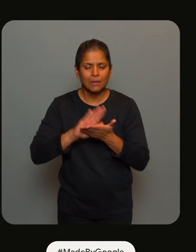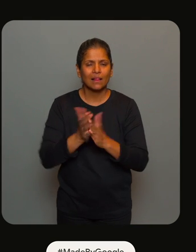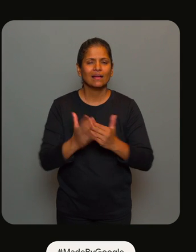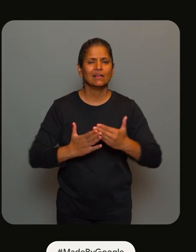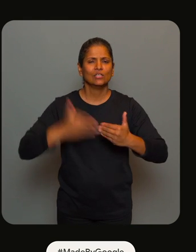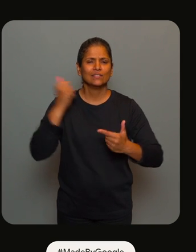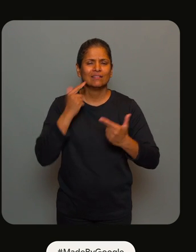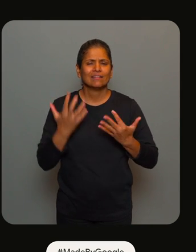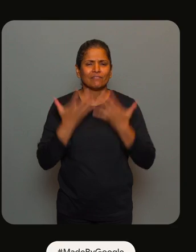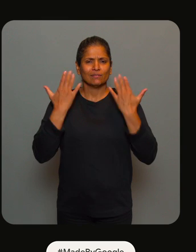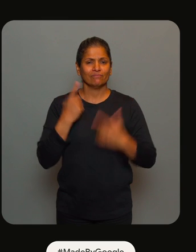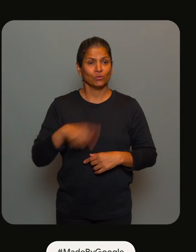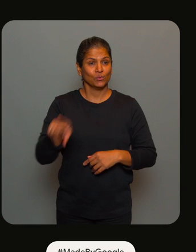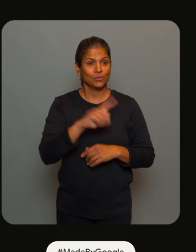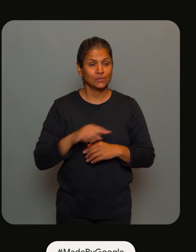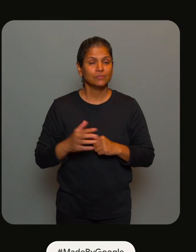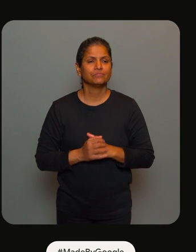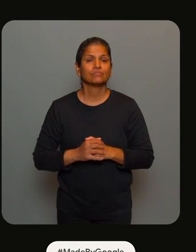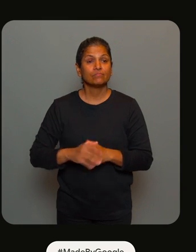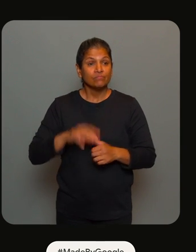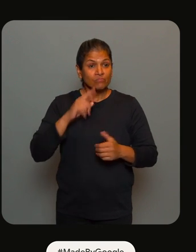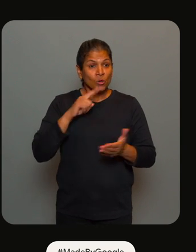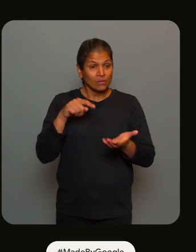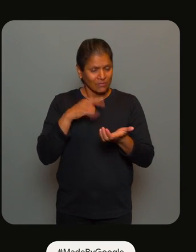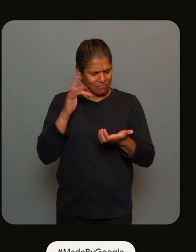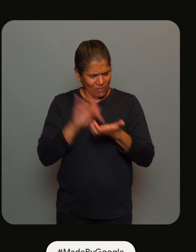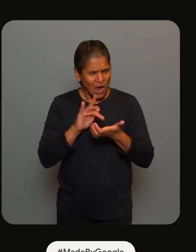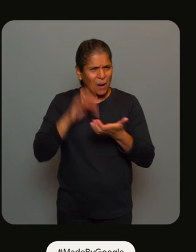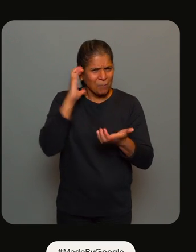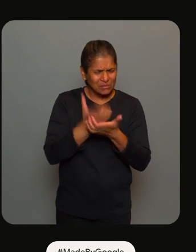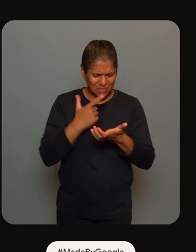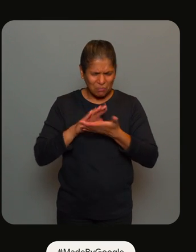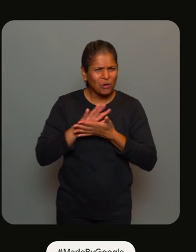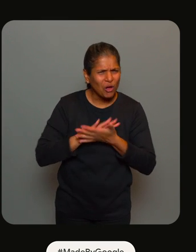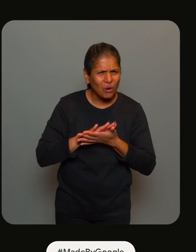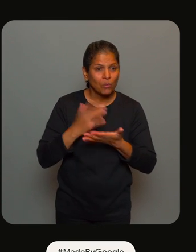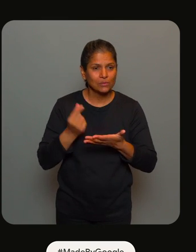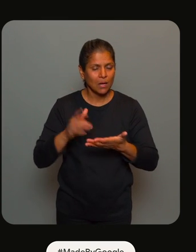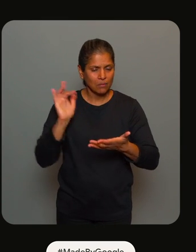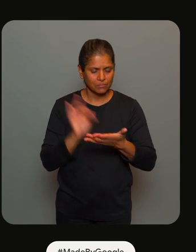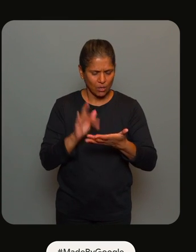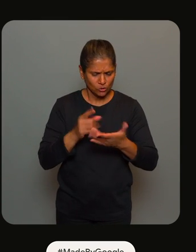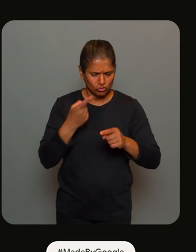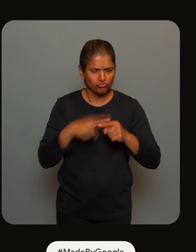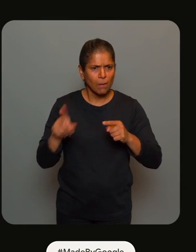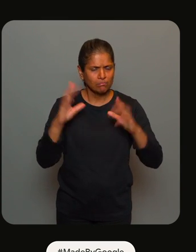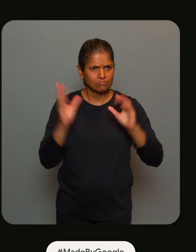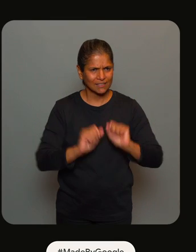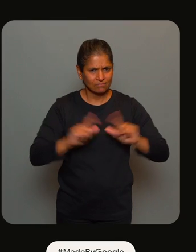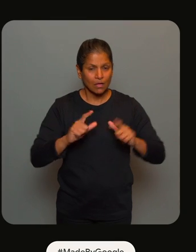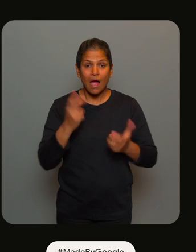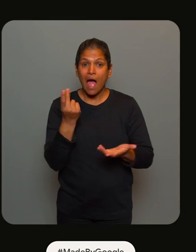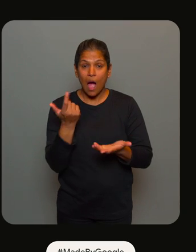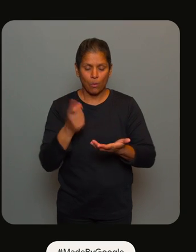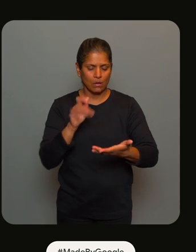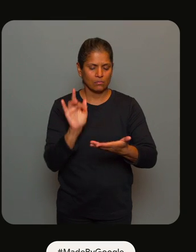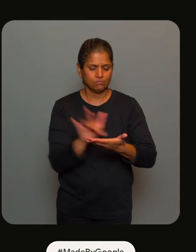Like making your photos that are blurry sharp in the blink of an eye, and magically erasing